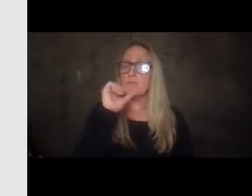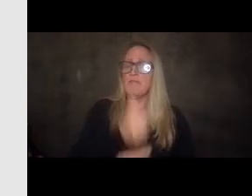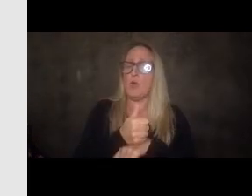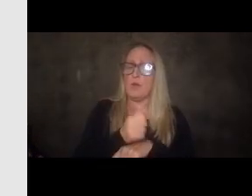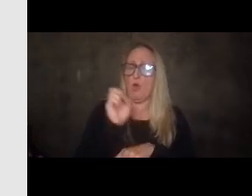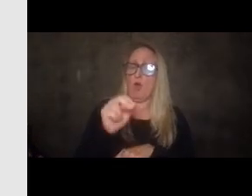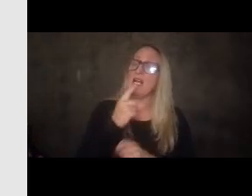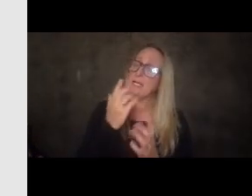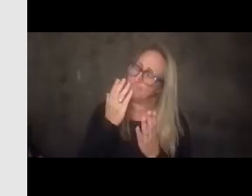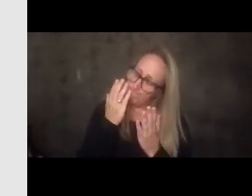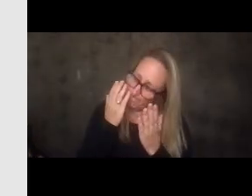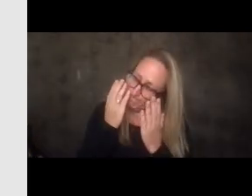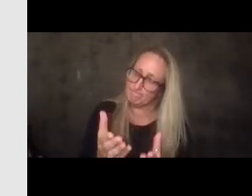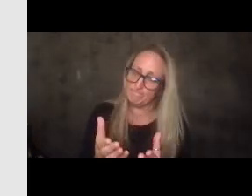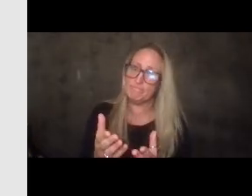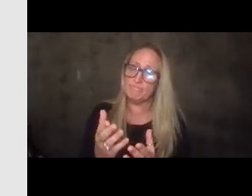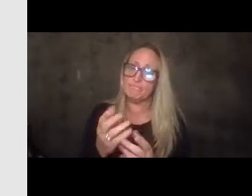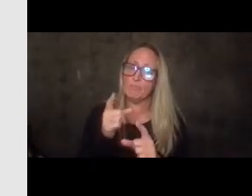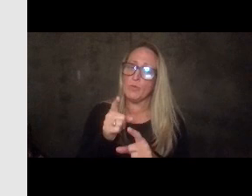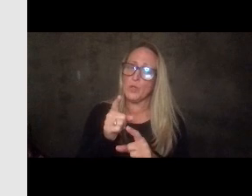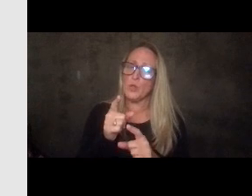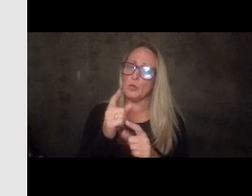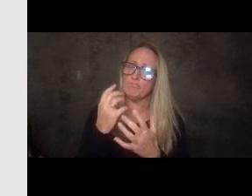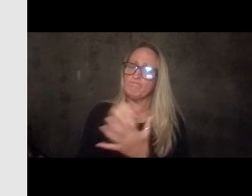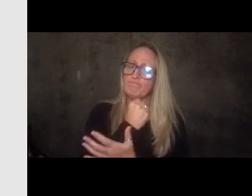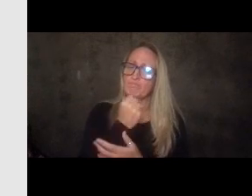highly recommend. That you take a chance to come in and turn